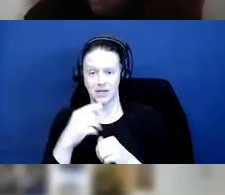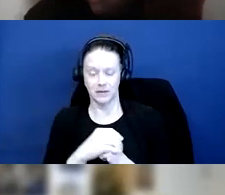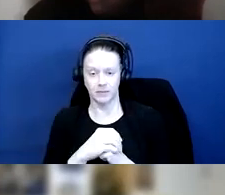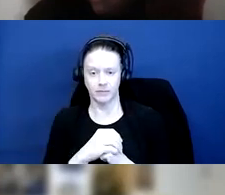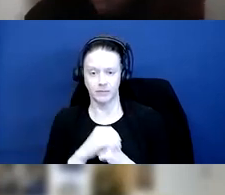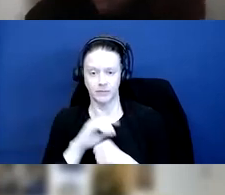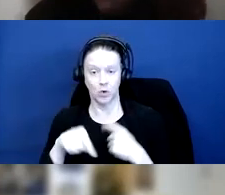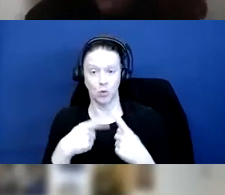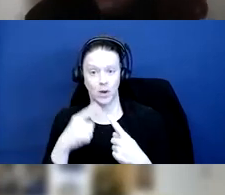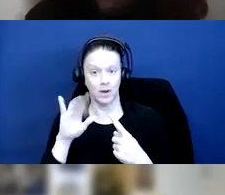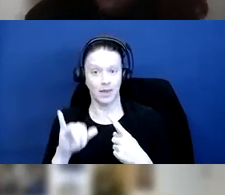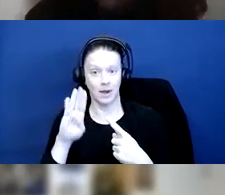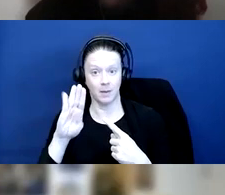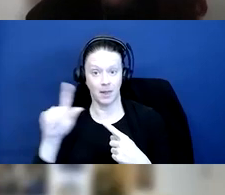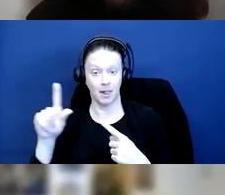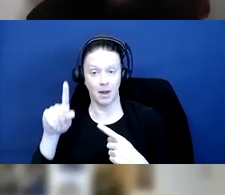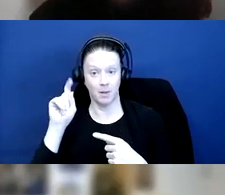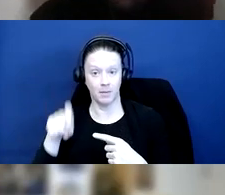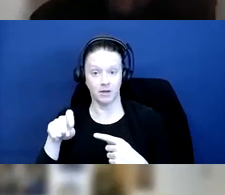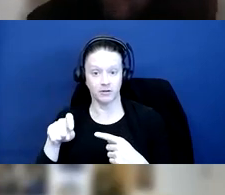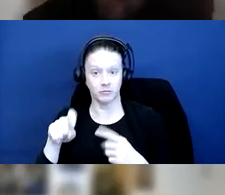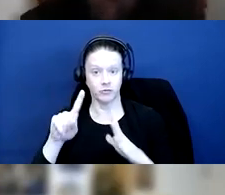when the bill needs to go into effect.